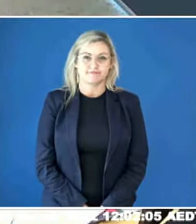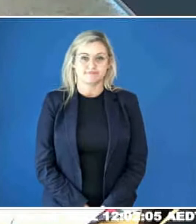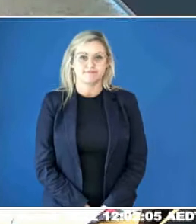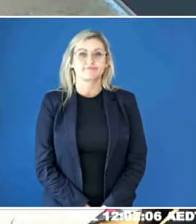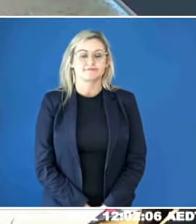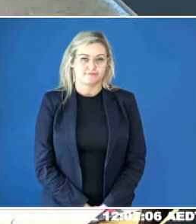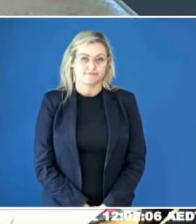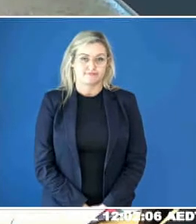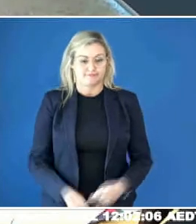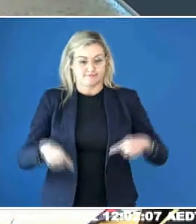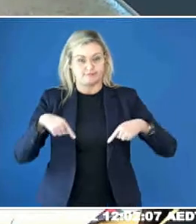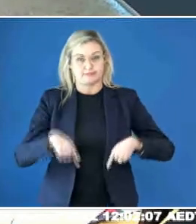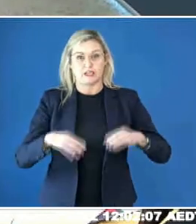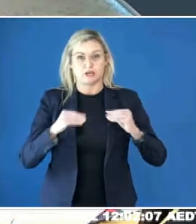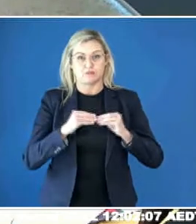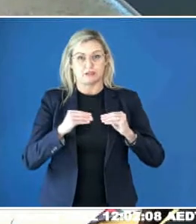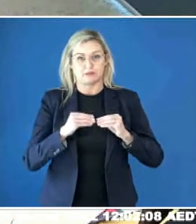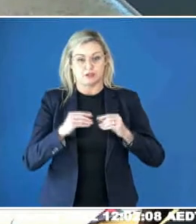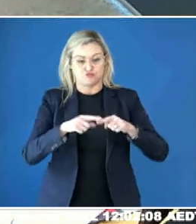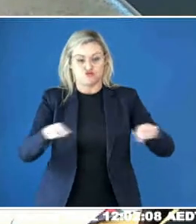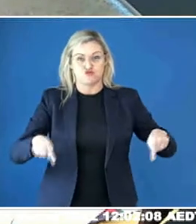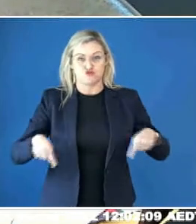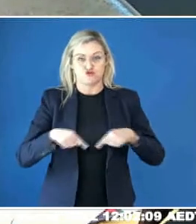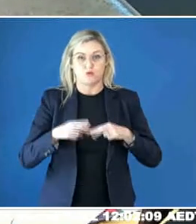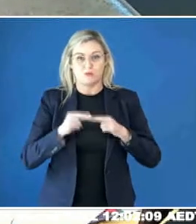I'm joined in the Brisbane hearing room by Ms Carolyn Cumming, of Anglicare.